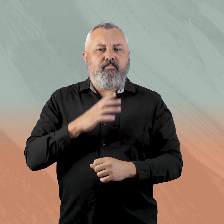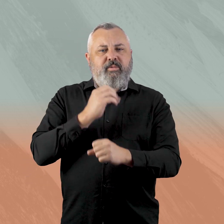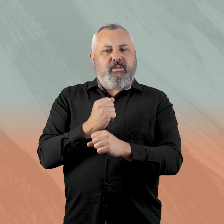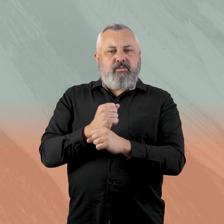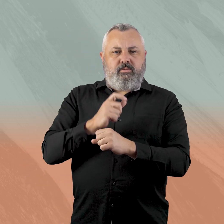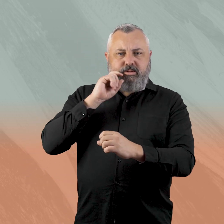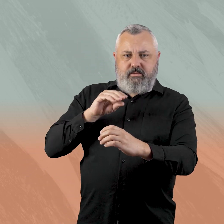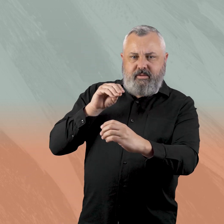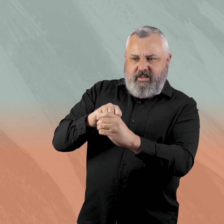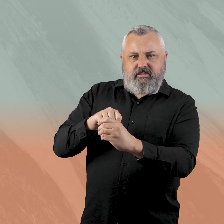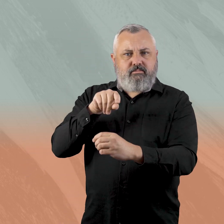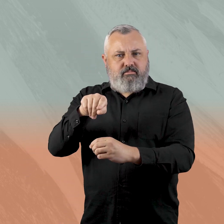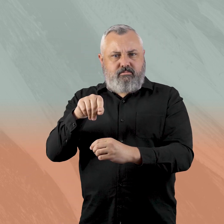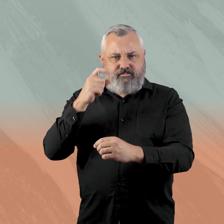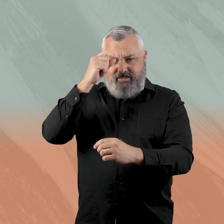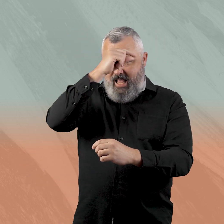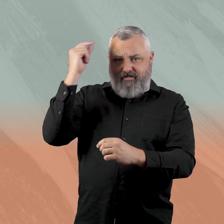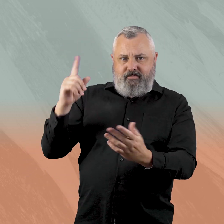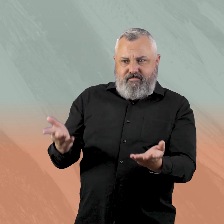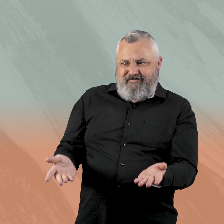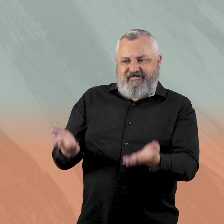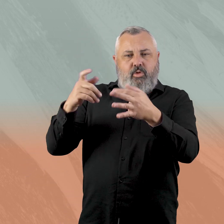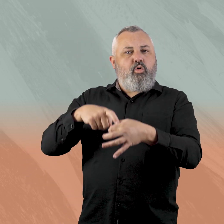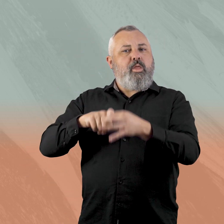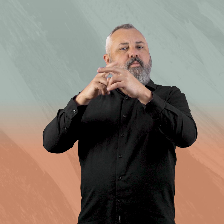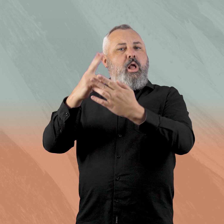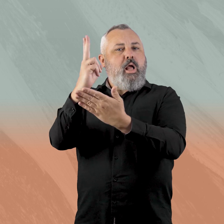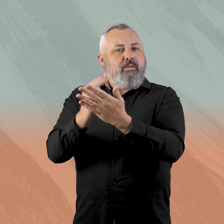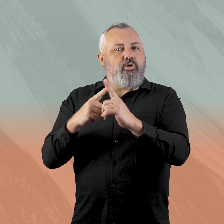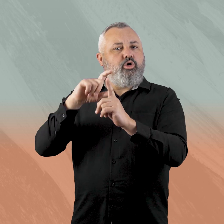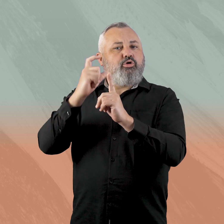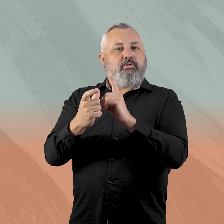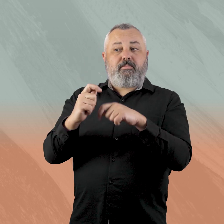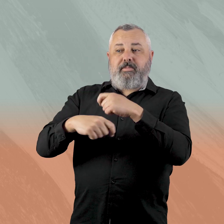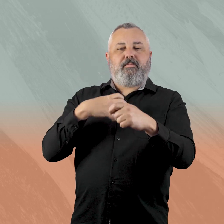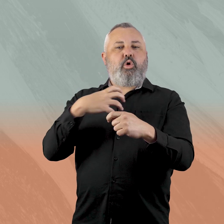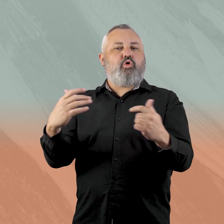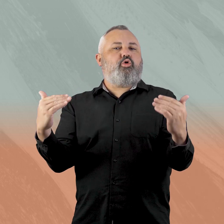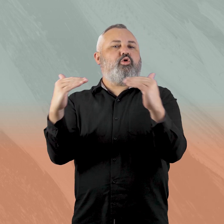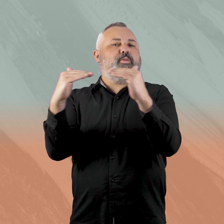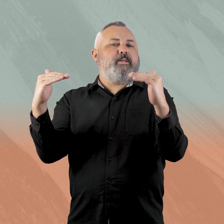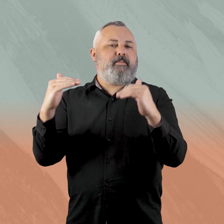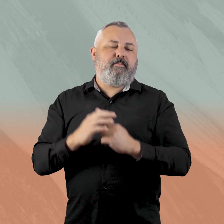The Government is investing in actions to lift the foundational capability of the arts and cultural sector to become more equitable.